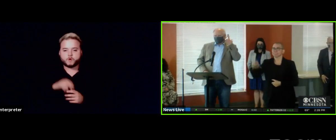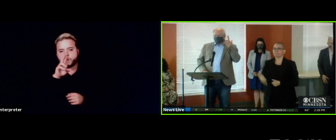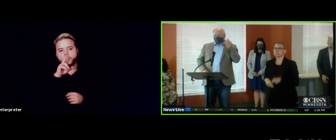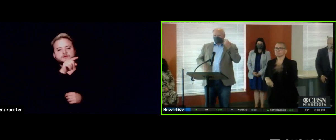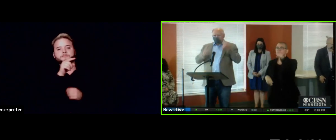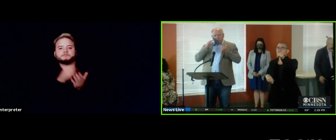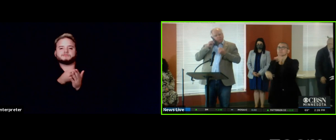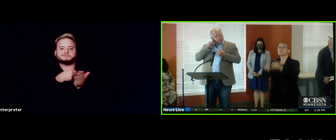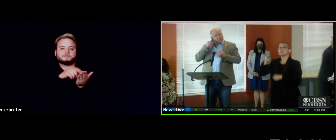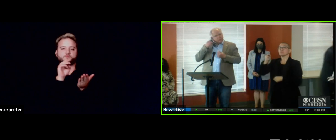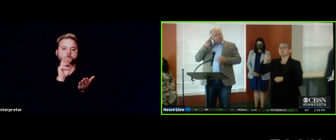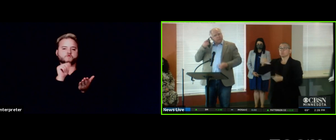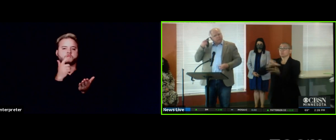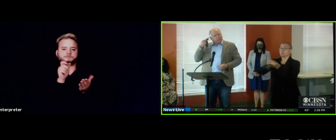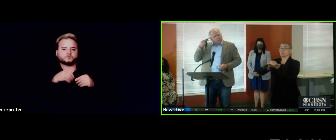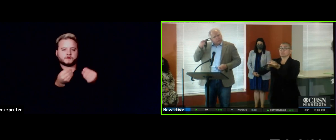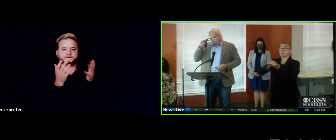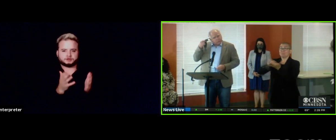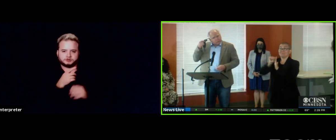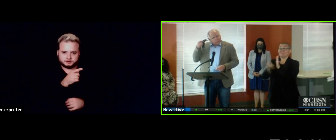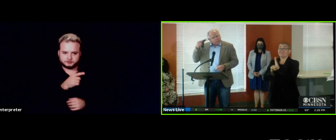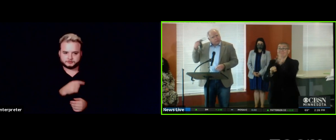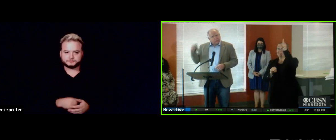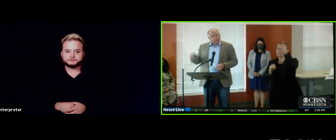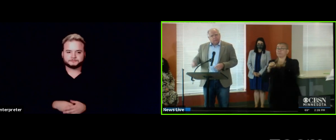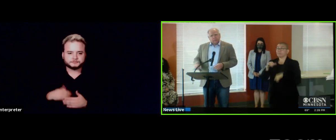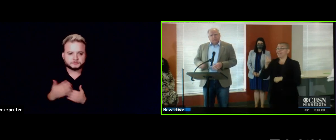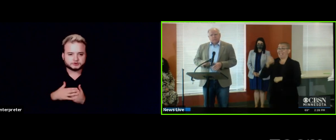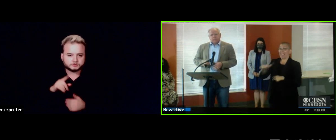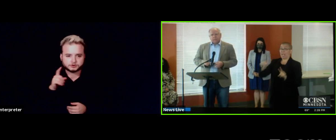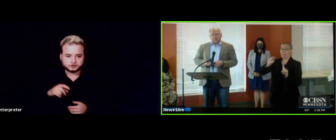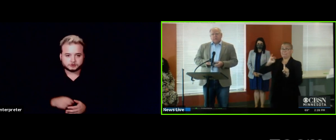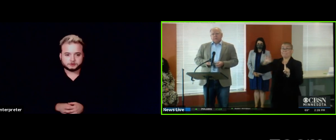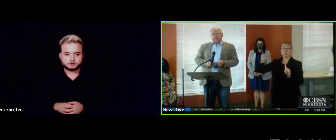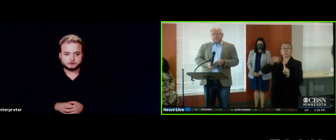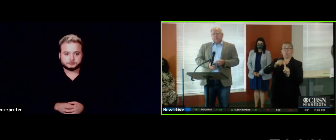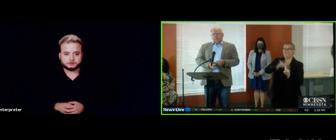from the state of Minnesota and Wisconsin to quarantine for two weeks with COVID spiking